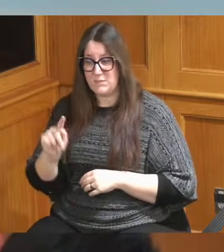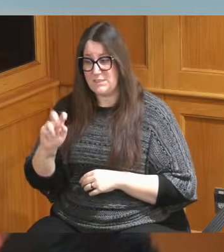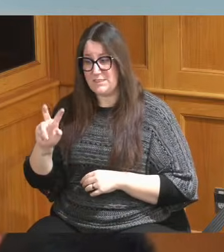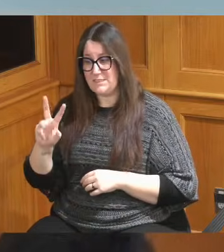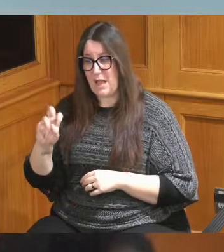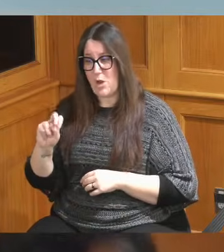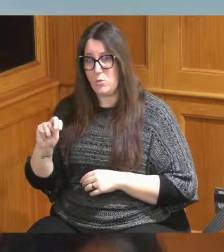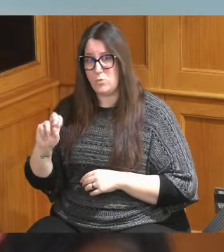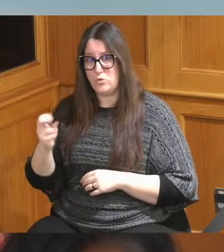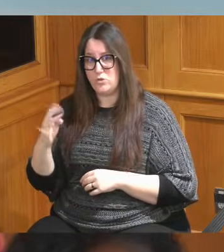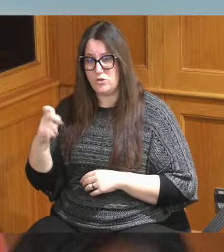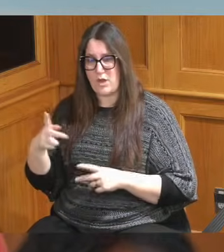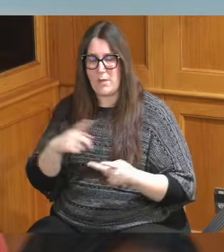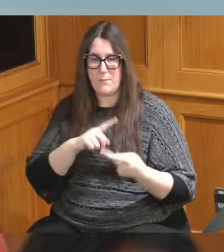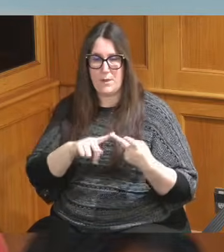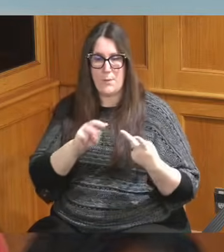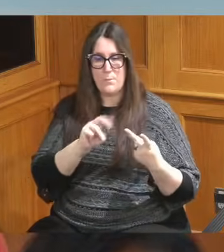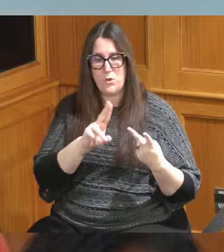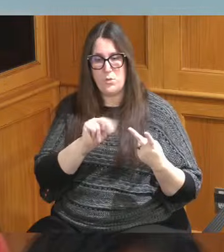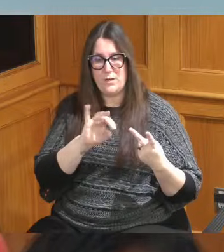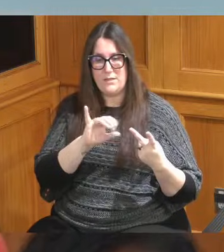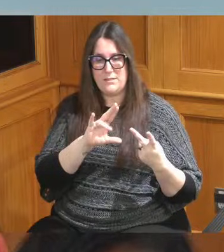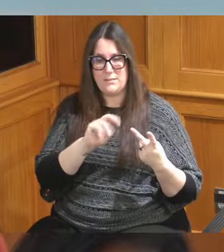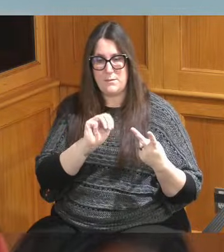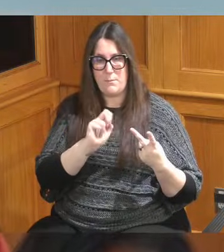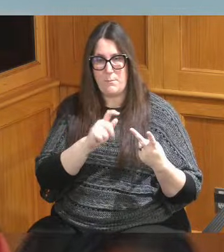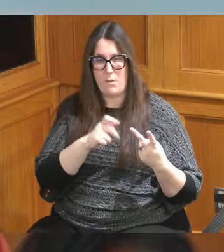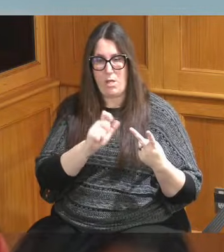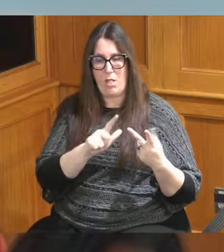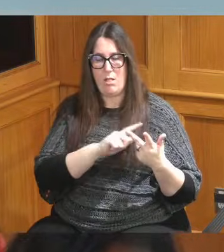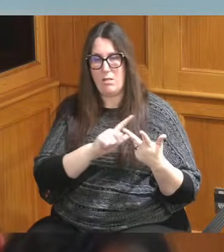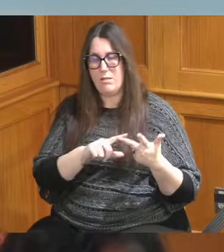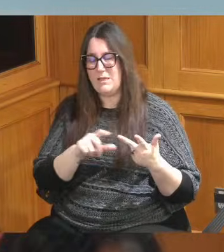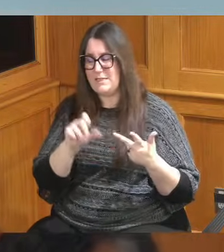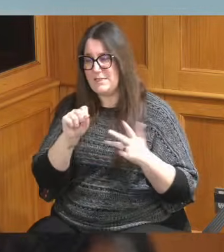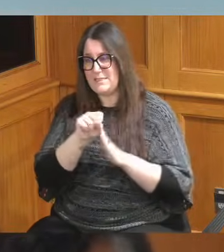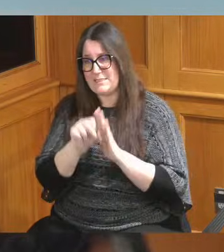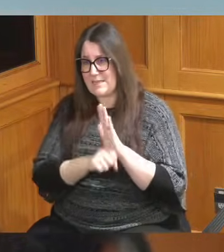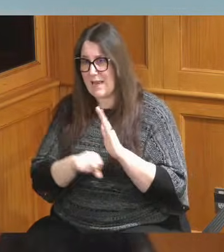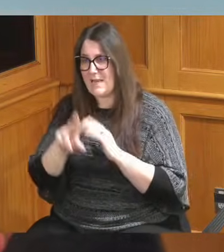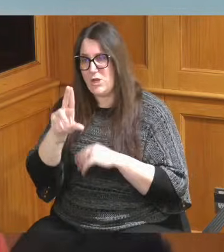have a municipal road, you have county roads, you have state routes, you have US routes. So, yeah,